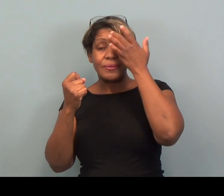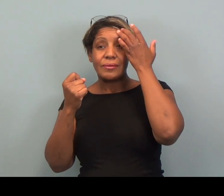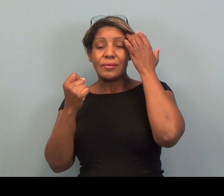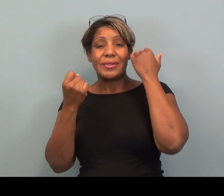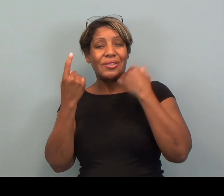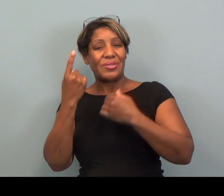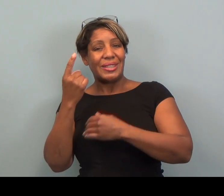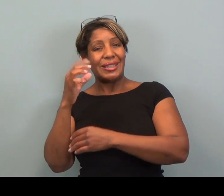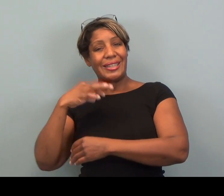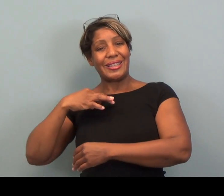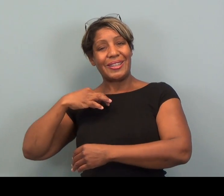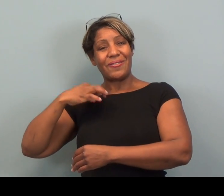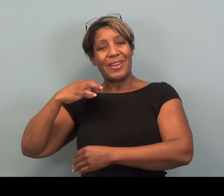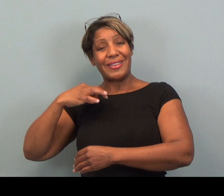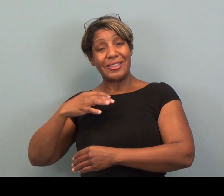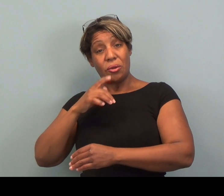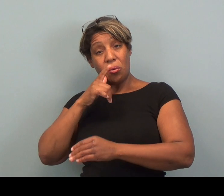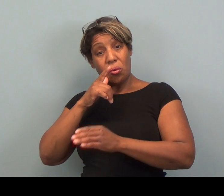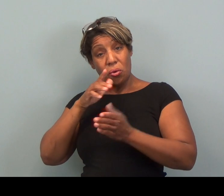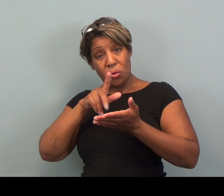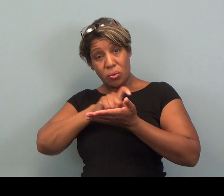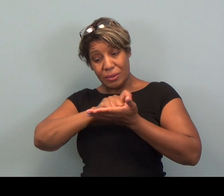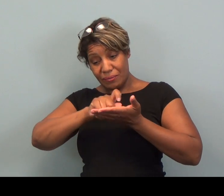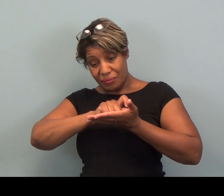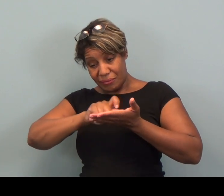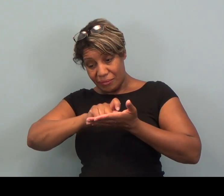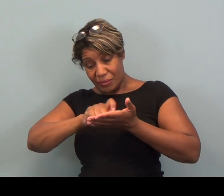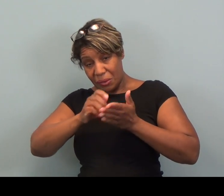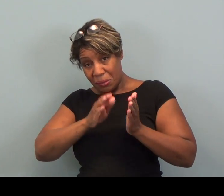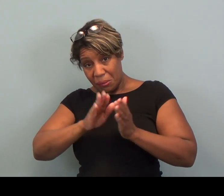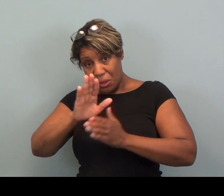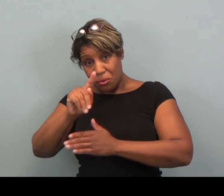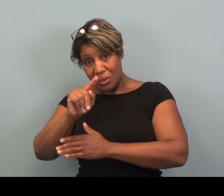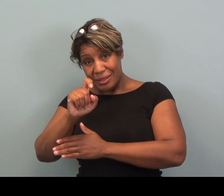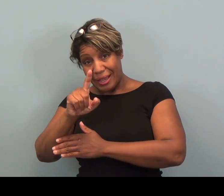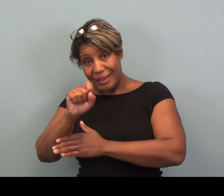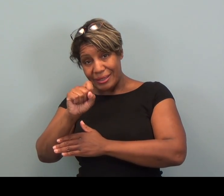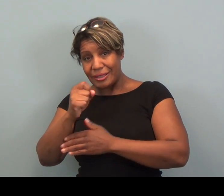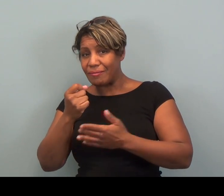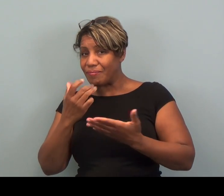you can be assured that the volunteer who is preparing your taxes